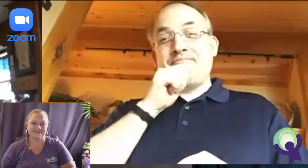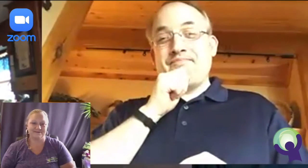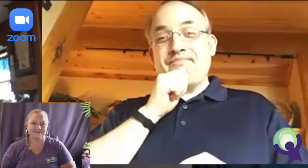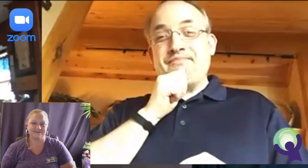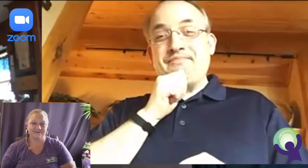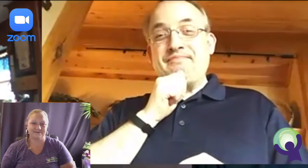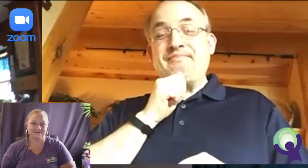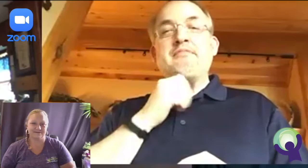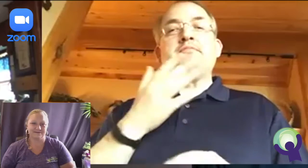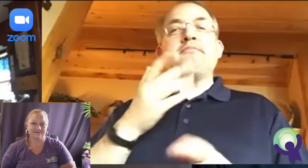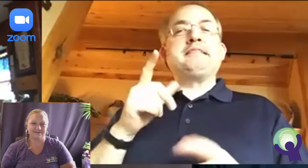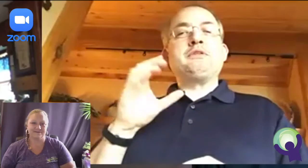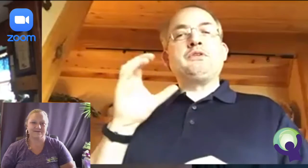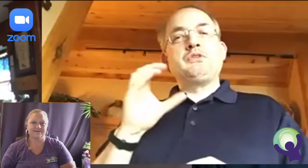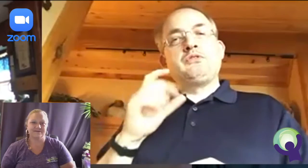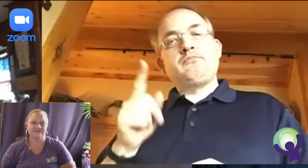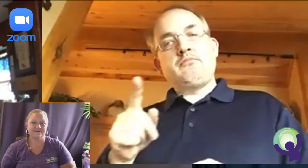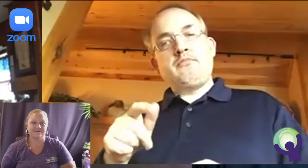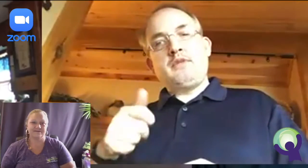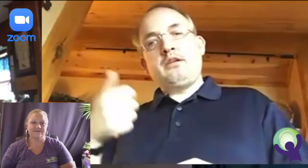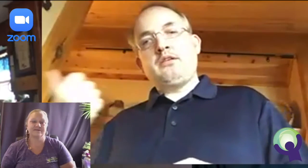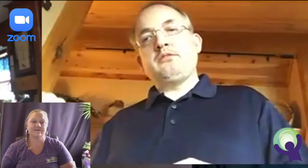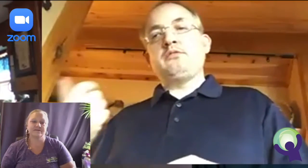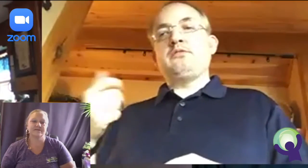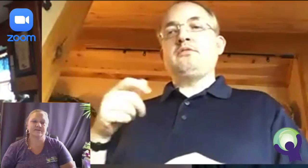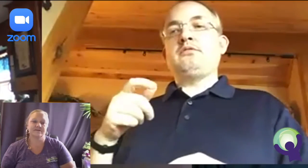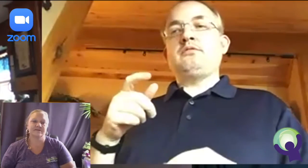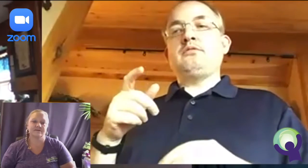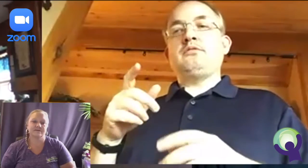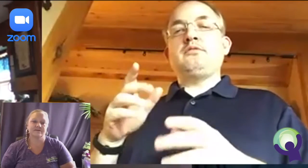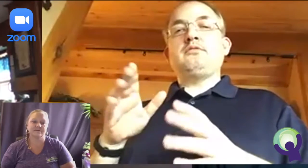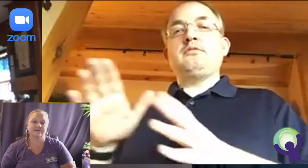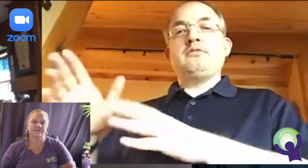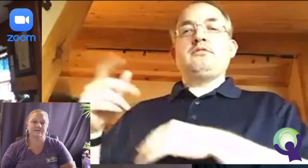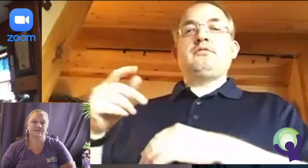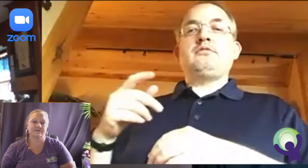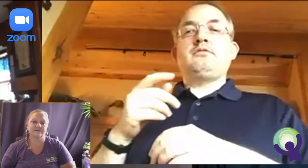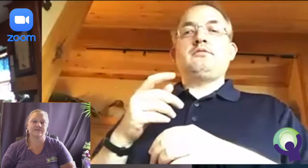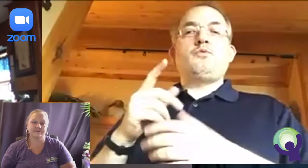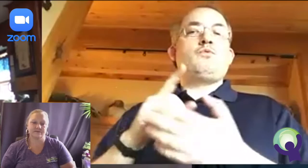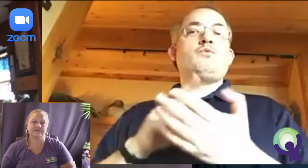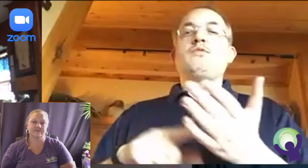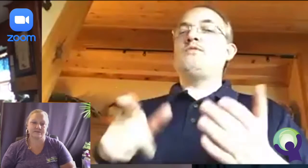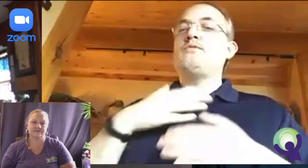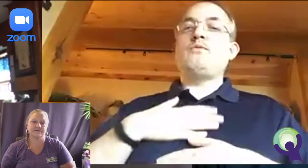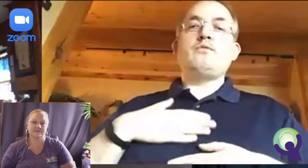putting up with the job. You have to really love it. If you don't love it, look for something else,